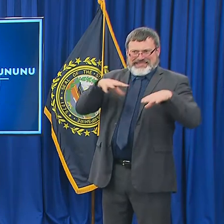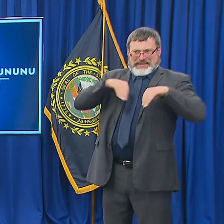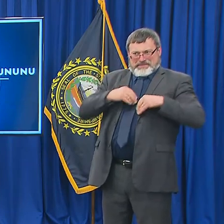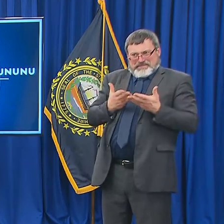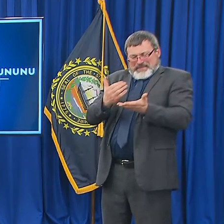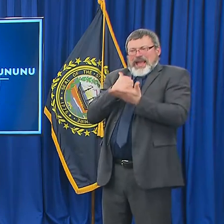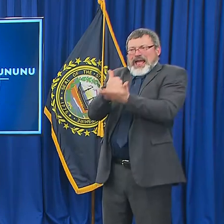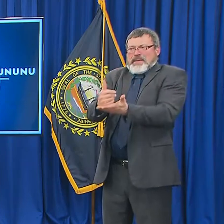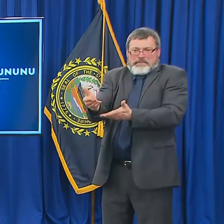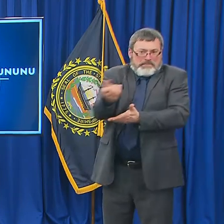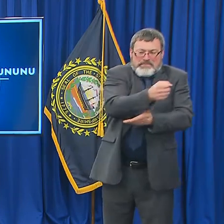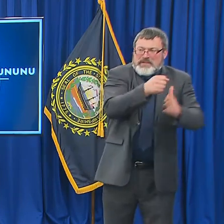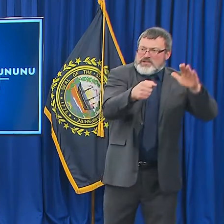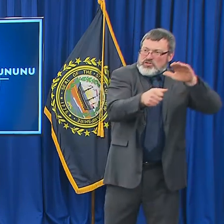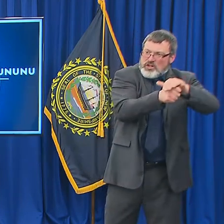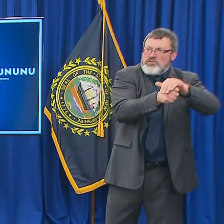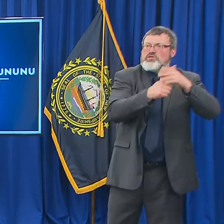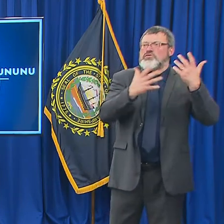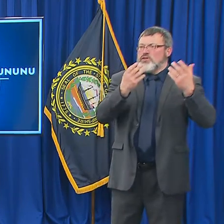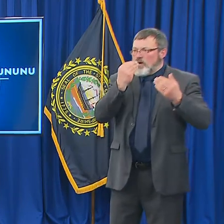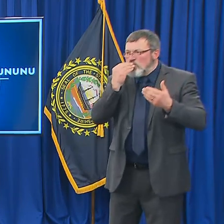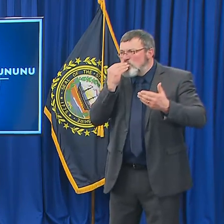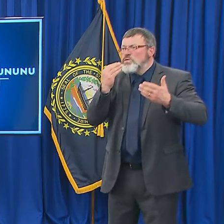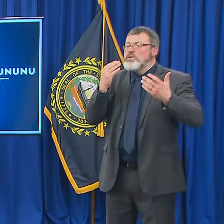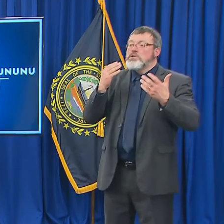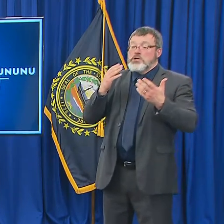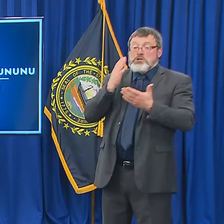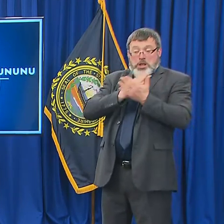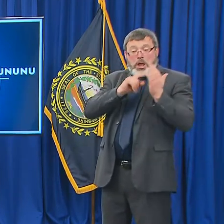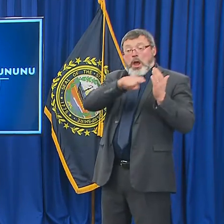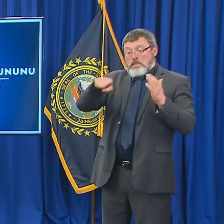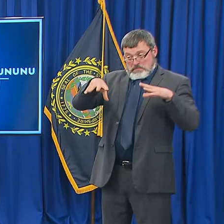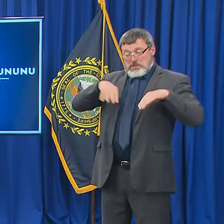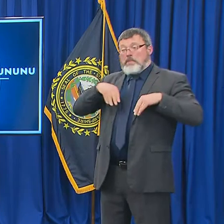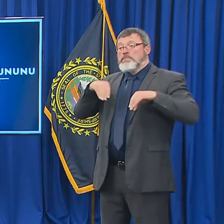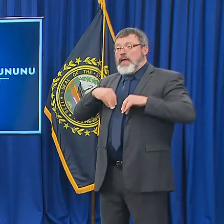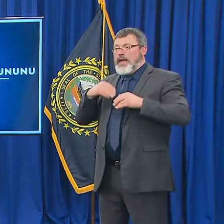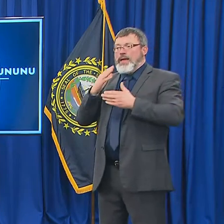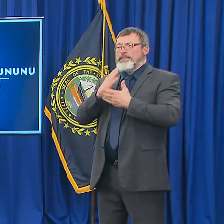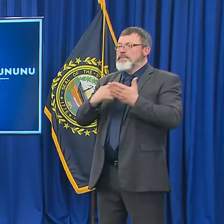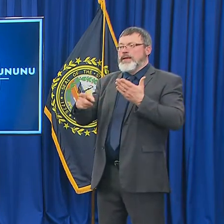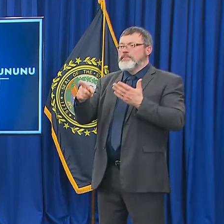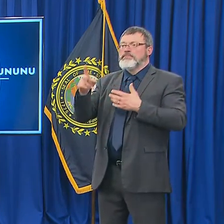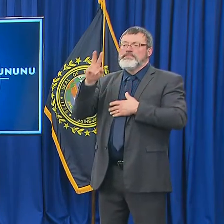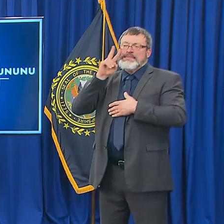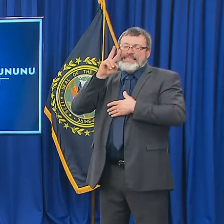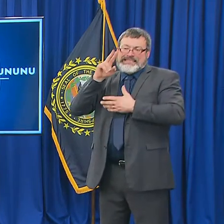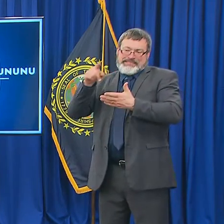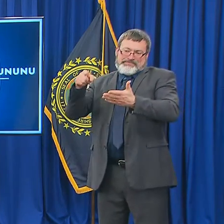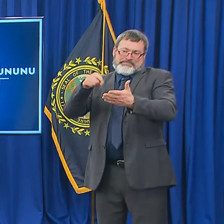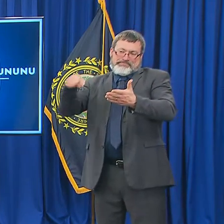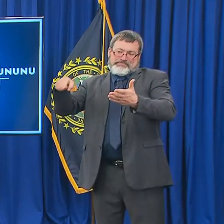and they won't have anything else to do. Take a look at a lot of things, but it's not really enough time to come up with concrete plans in the second part of that